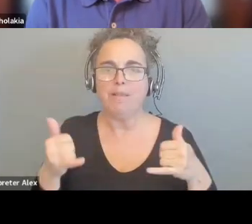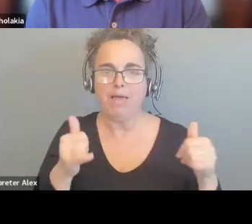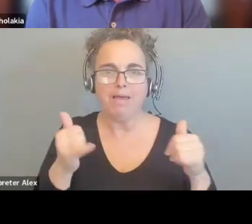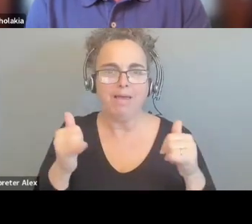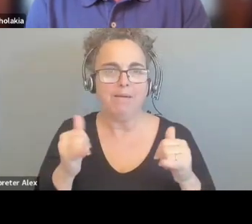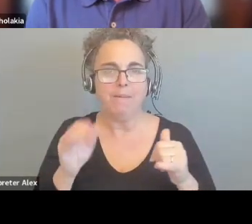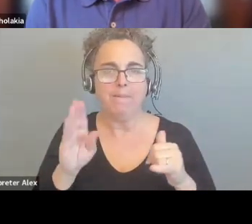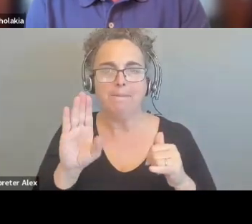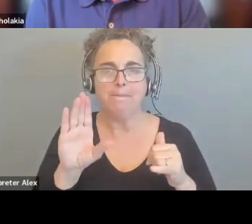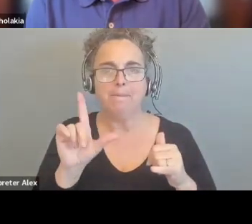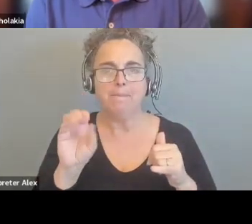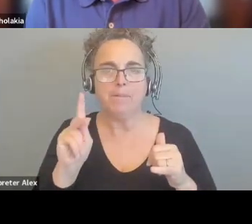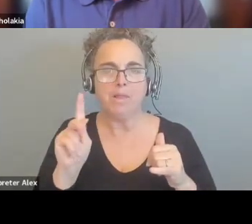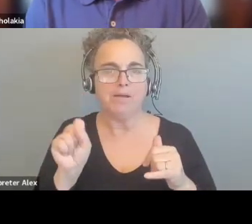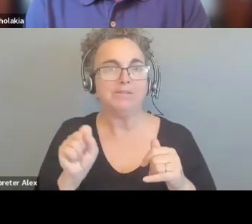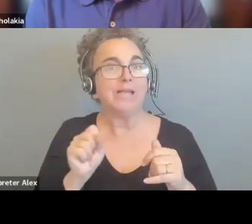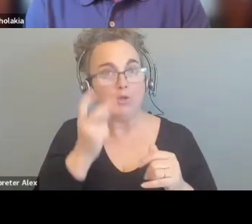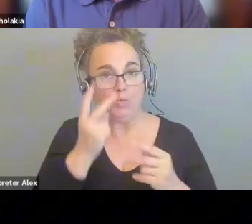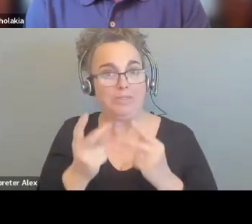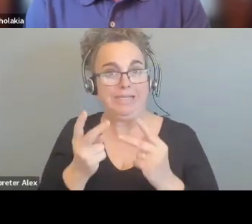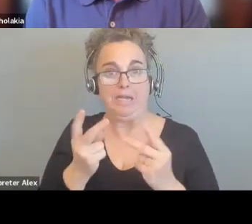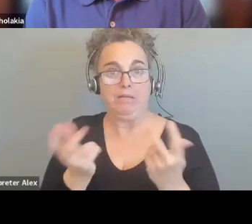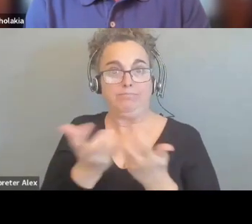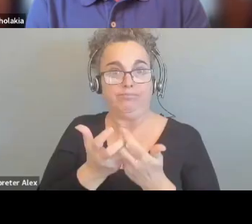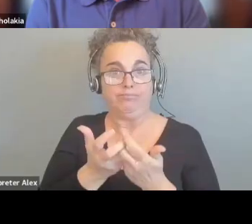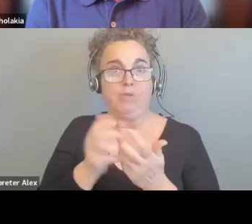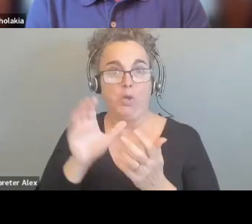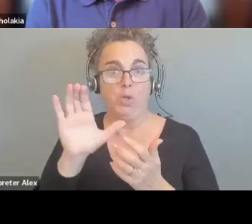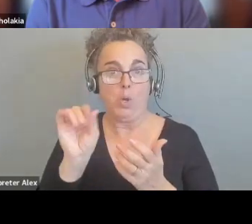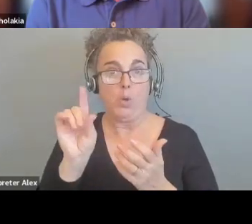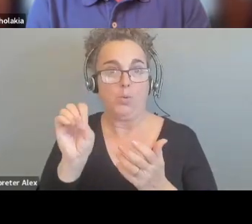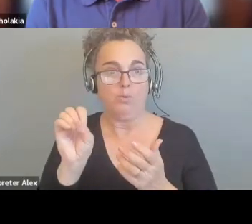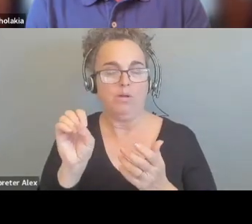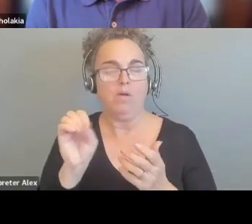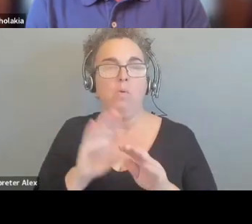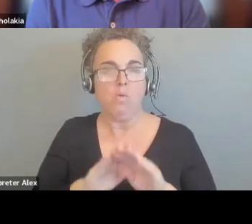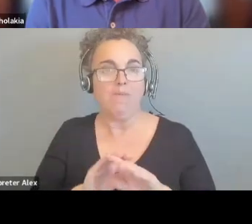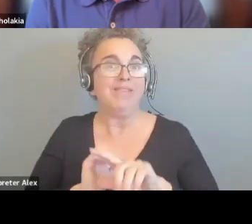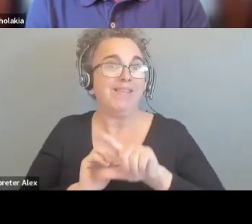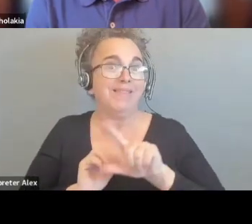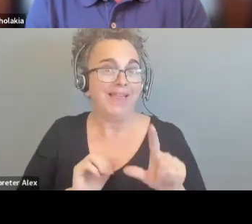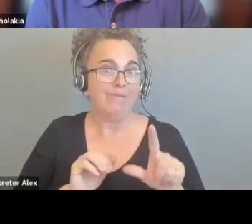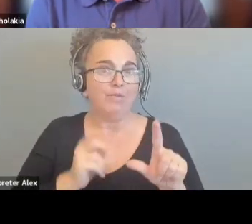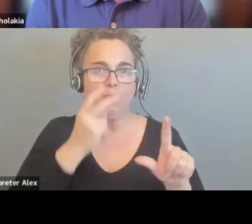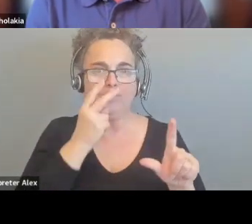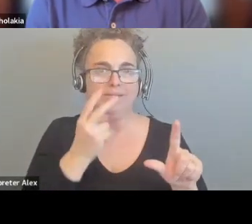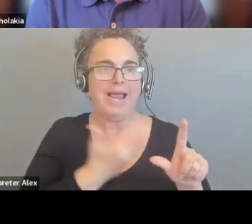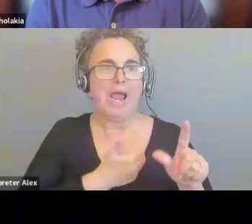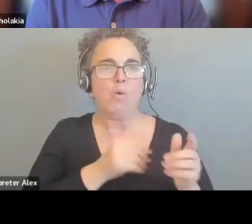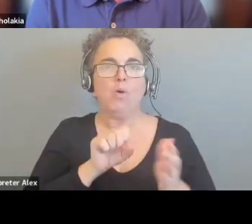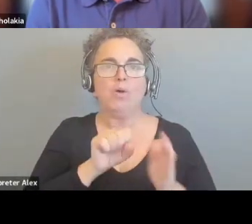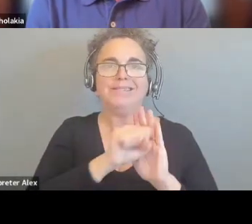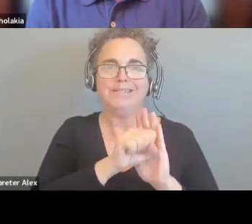and that's the corresponding code. On the left you can see our sample 3D print printed blocks